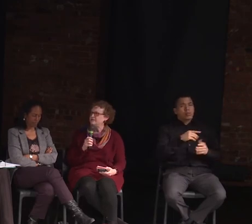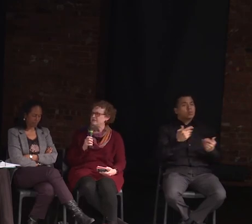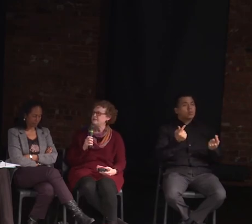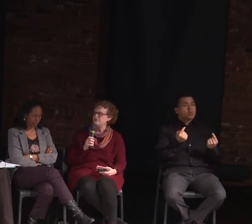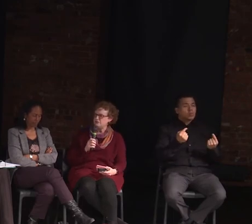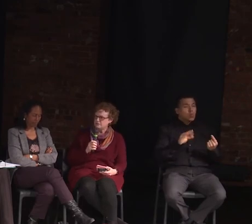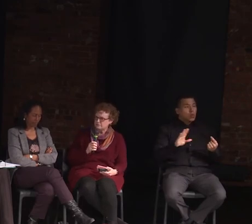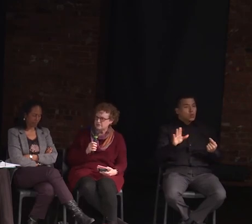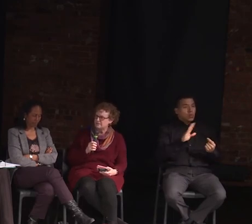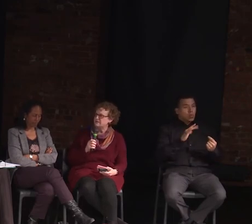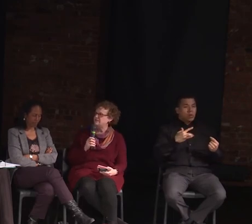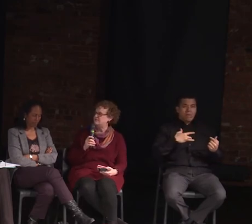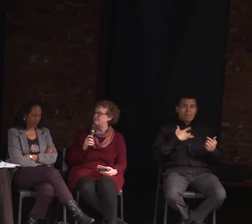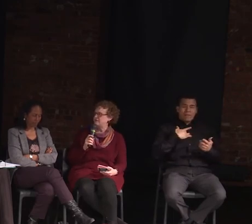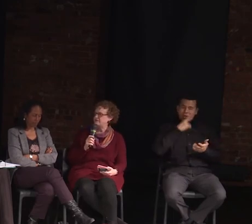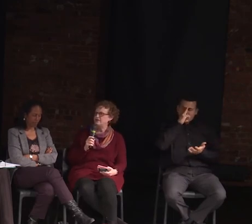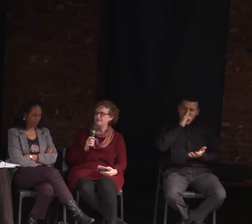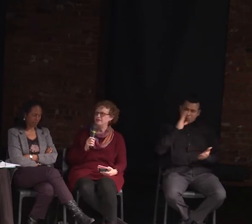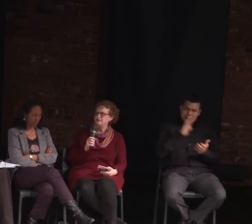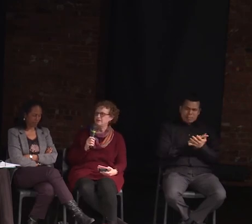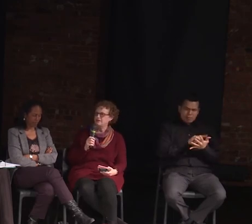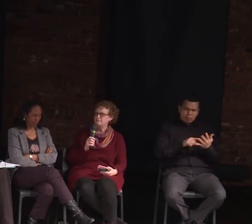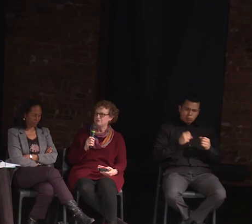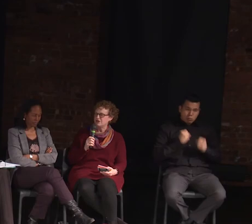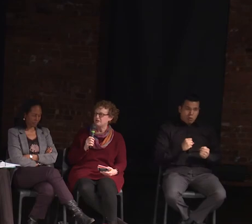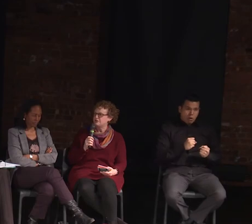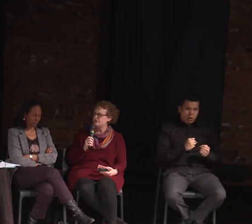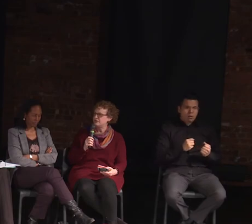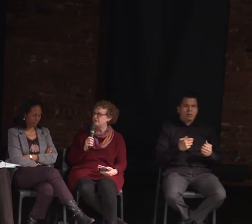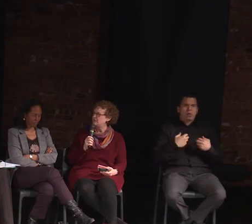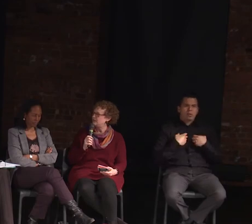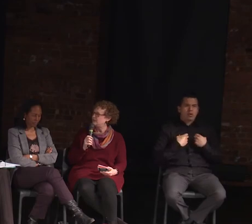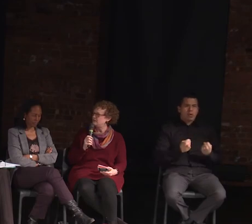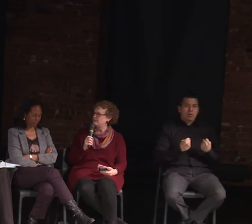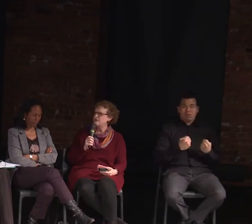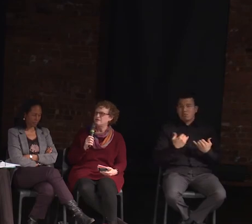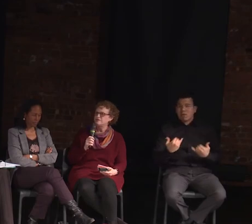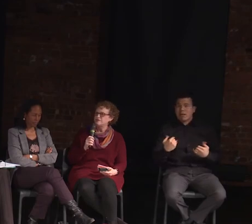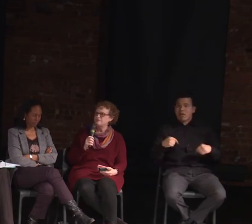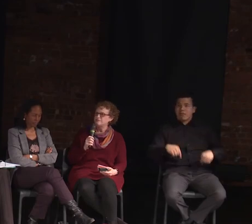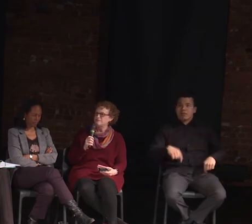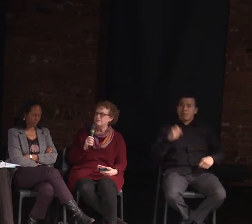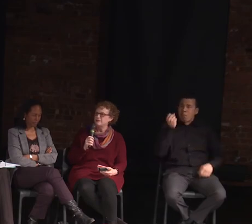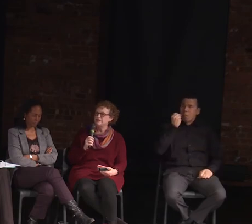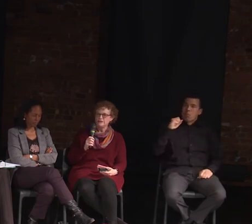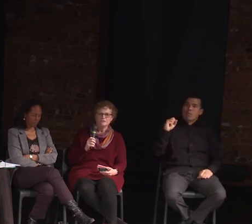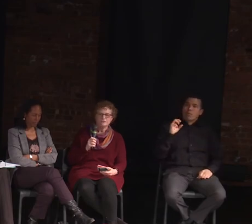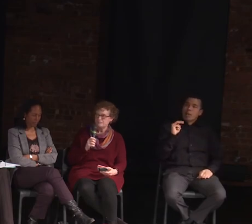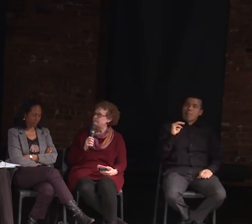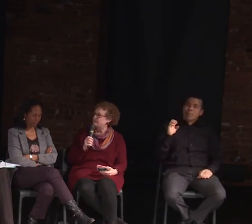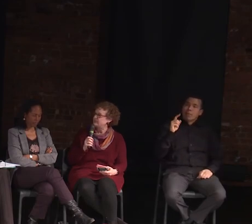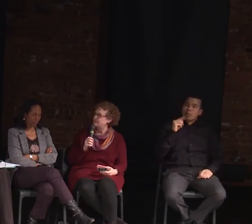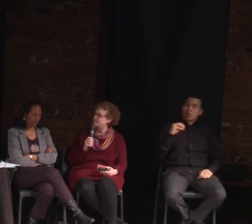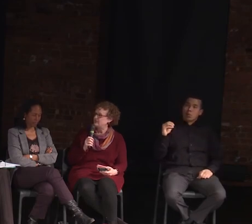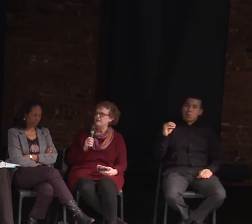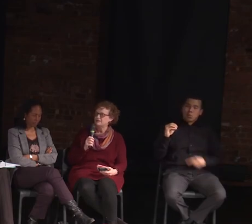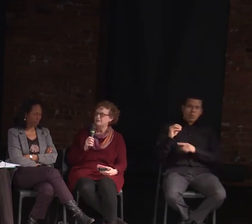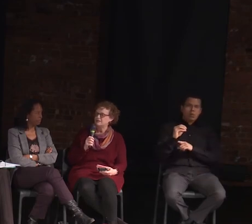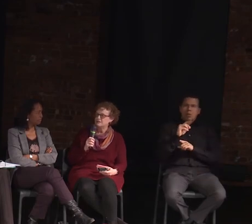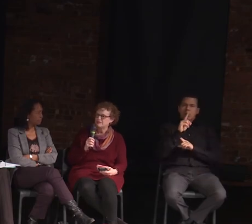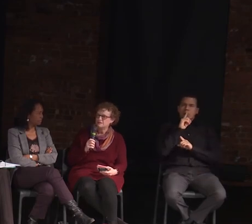In this Me Too moment, it's very challenging for the leaders that have to act on this.